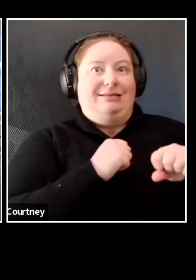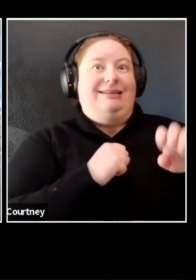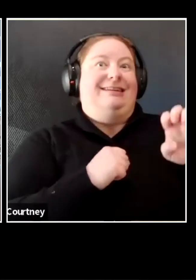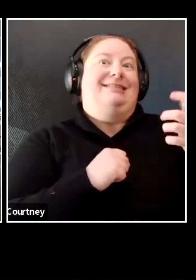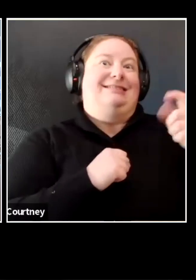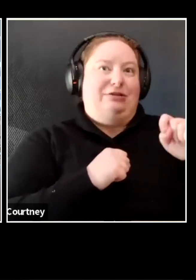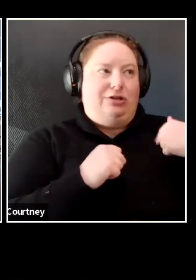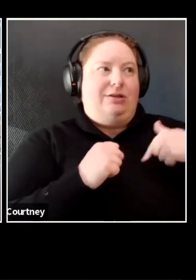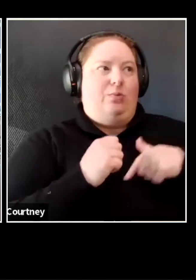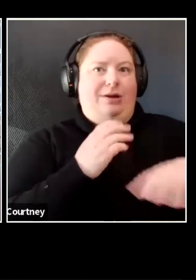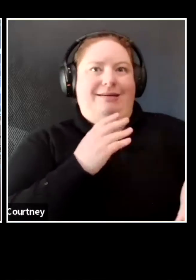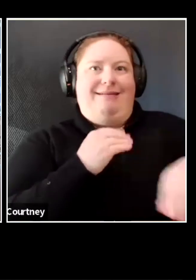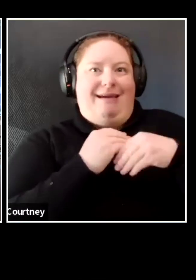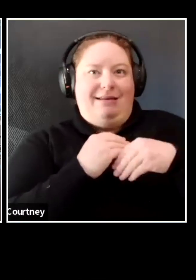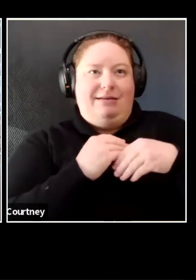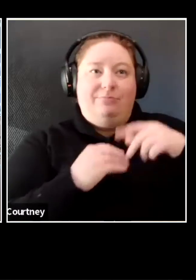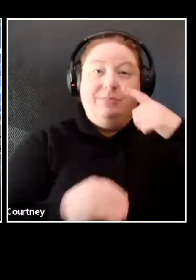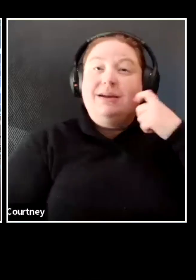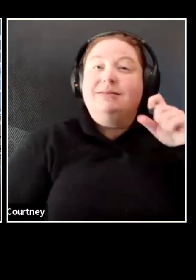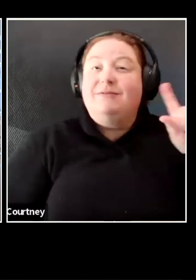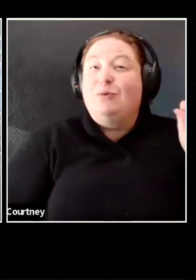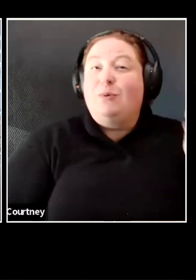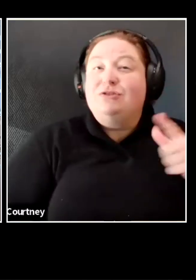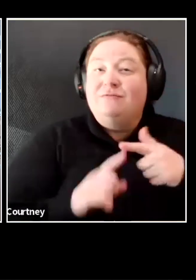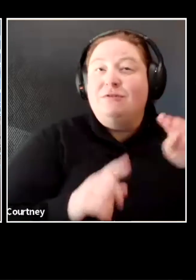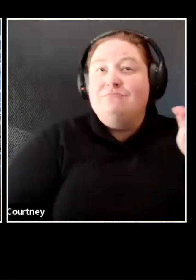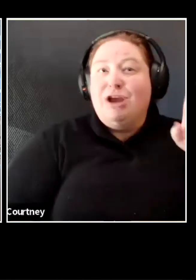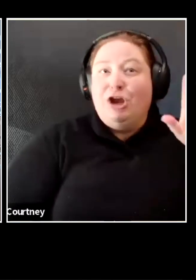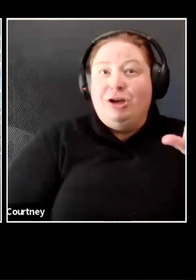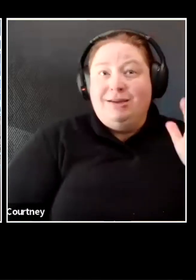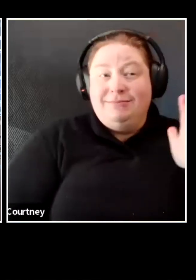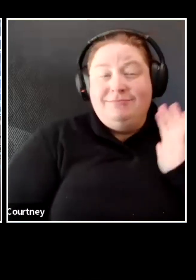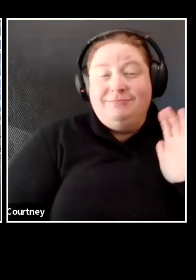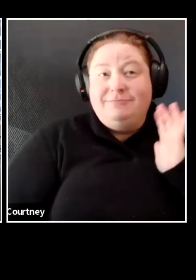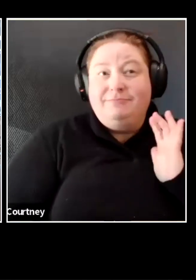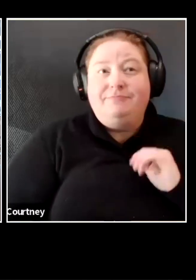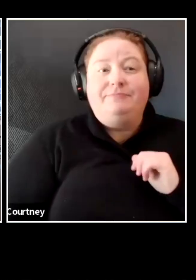actually of the question that Mary brought up earlier. Um I I think that the answer to your